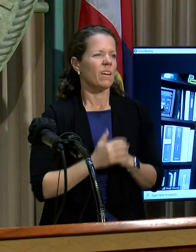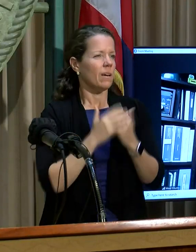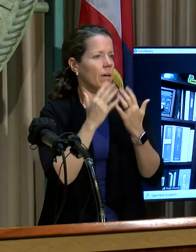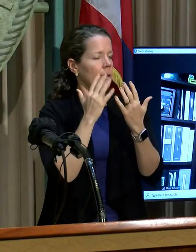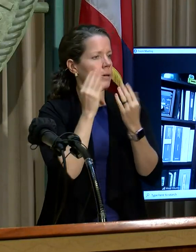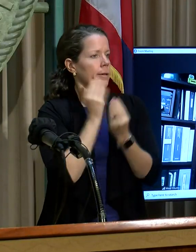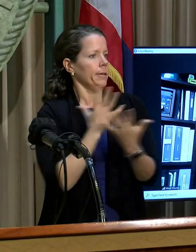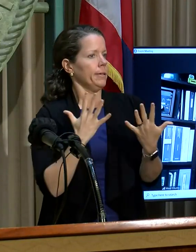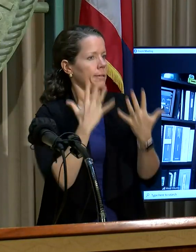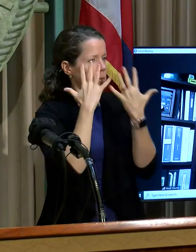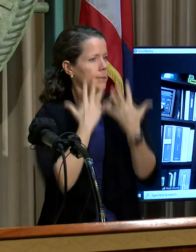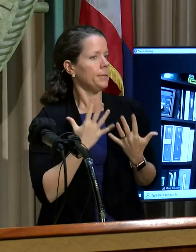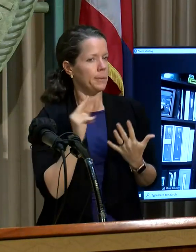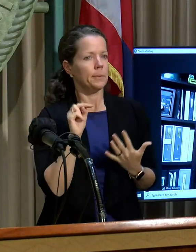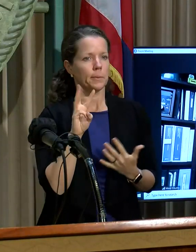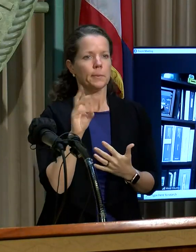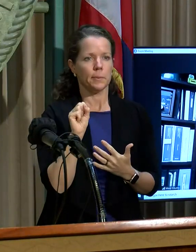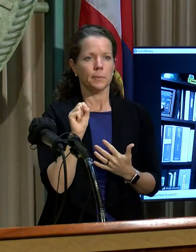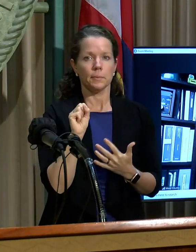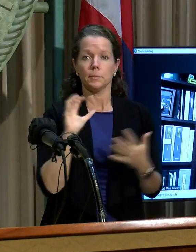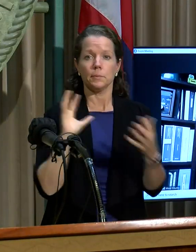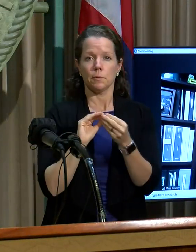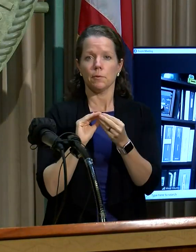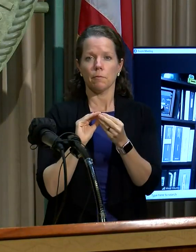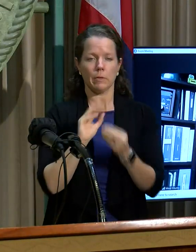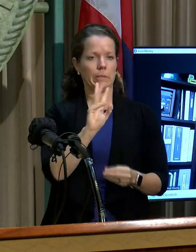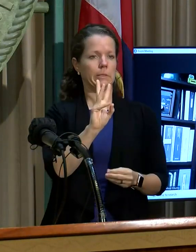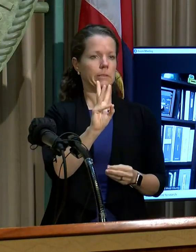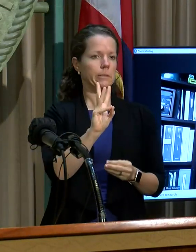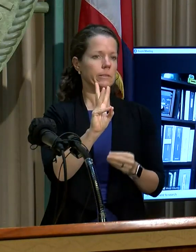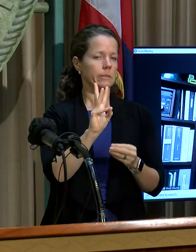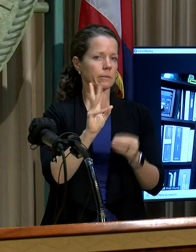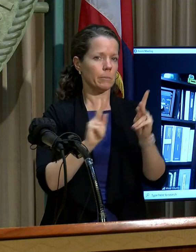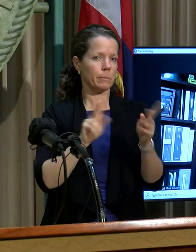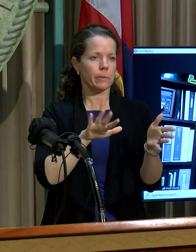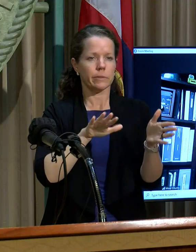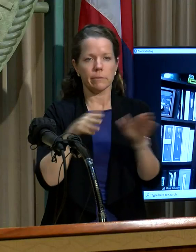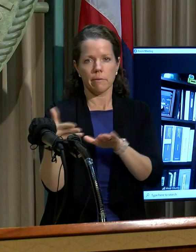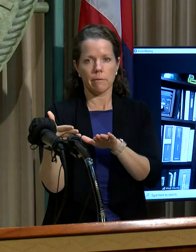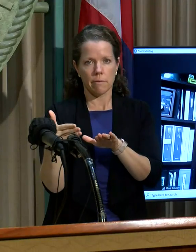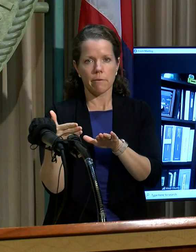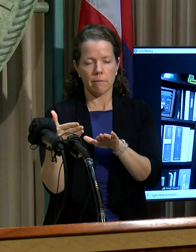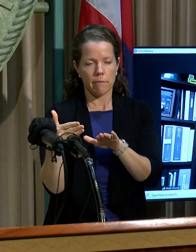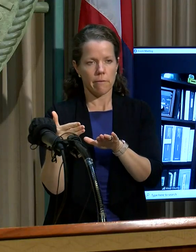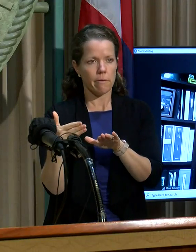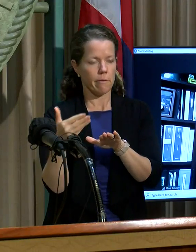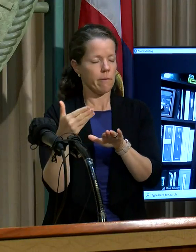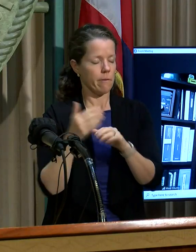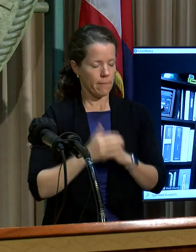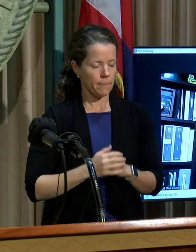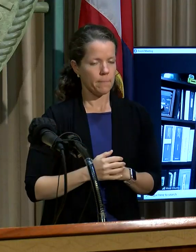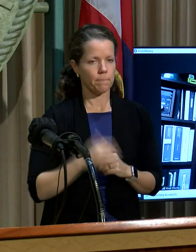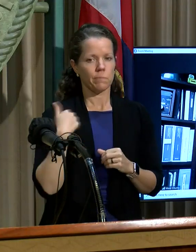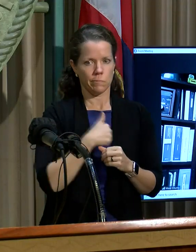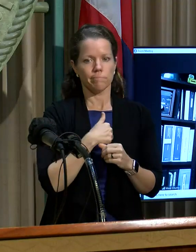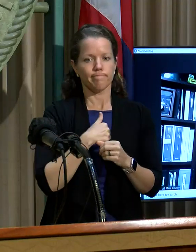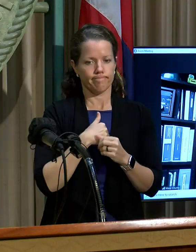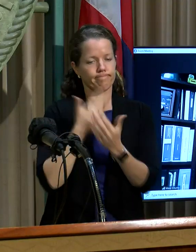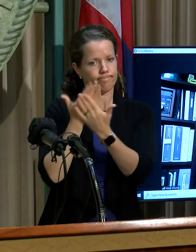TRAVELED IN AND OUT. POWER WAS TRAVELED IN AND OUT. POWER WAS OUT TRAVELED IN AND OUT. POWER WAS OUT TO TRAVELED IN AND OUT. POWER WAS OUT TO 2,628 TRAVELED IN AND OUT. POWER WAS OUT TO 2,628 HECOS' POWER WAS OUT TO 2,628 HECOS' POWER WAS OUT TO 2,628 HECOS' CUSTOMERS. CUSTOMERS. CUSTOMERS. THERE'S CUSTOMERS. THERE'S NO CUSTOMERS. THERE'S NO POWER CUSTOMERS. THERE'S NO POWER AT CUSTOMERS. THERE'S NO POWER AT OUR